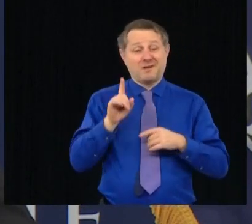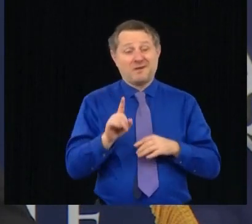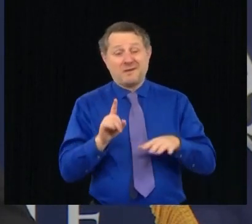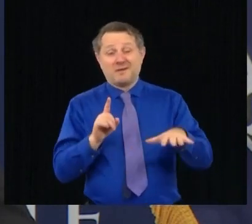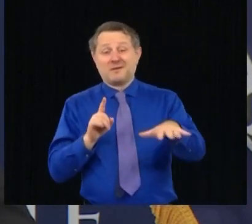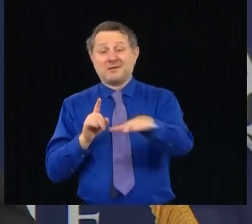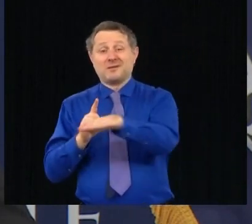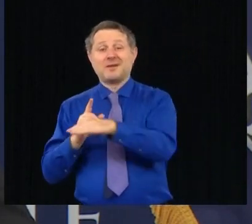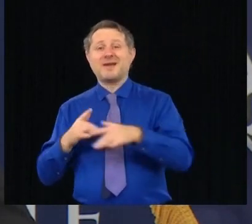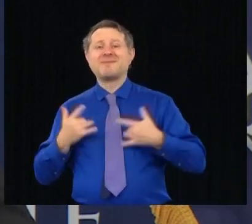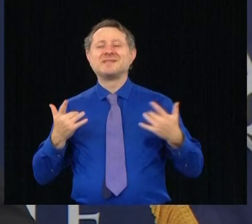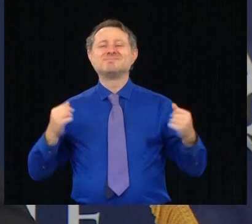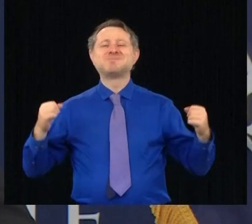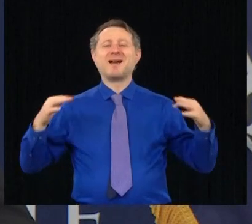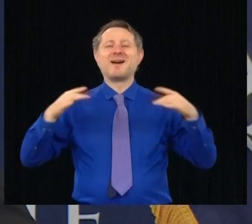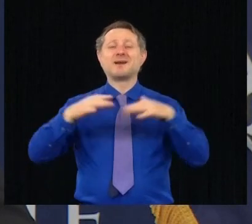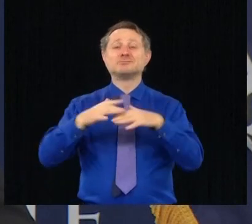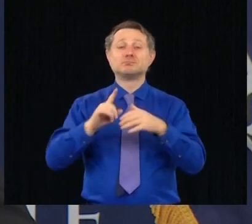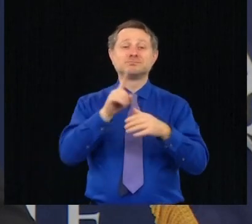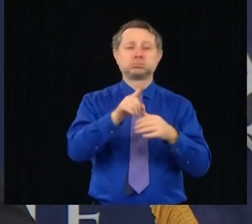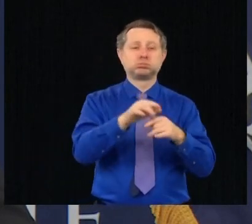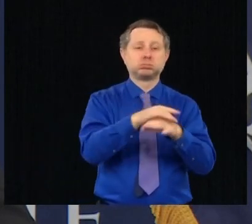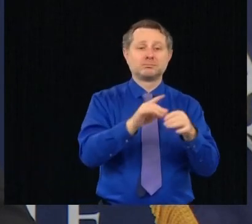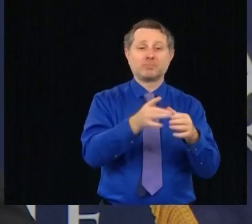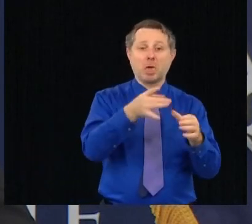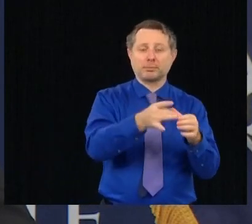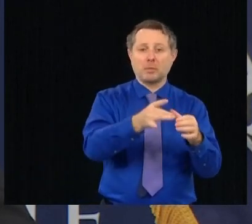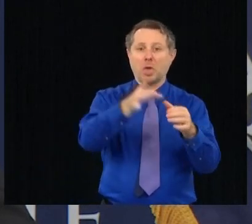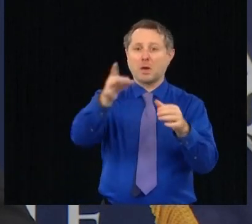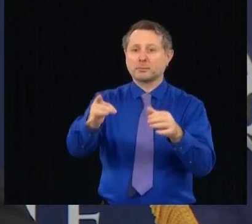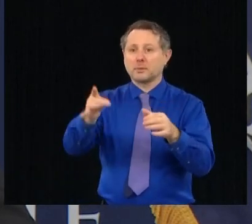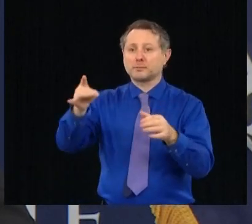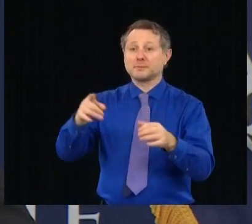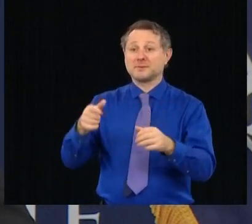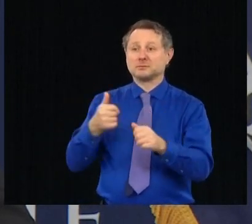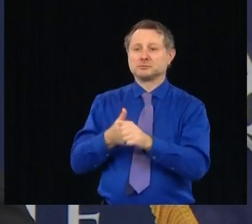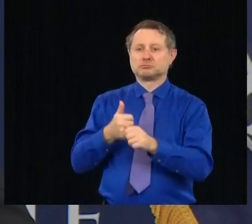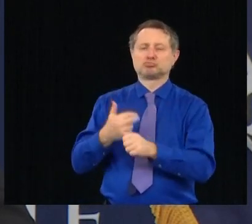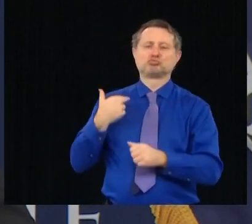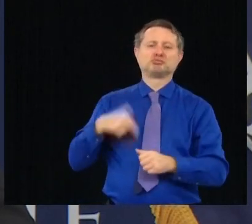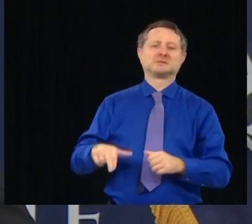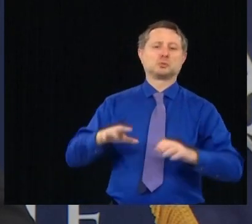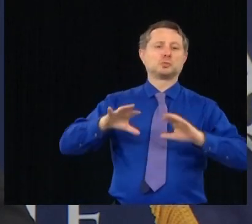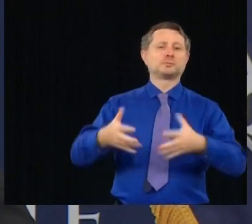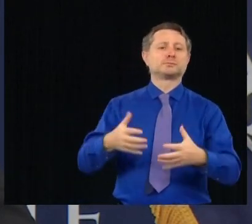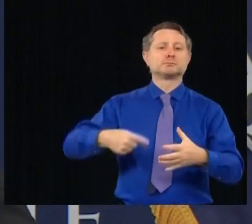WAS BECAUSE ONE INFECTED PERSON